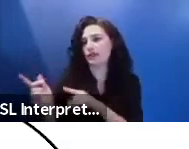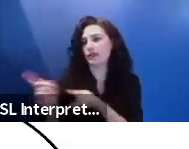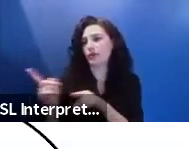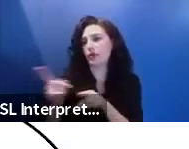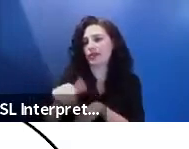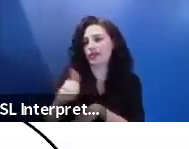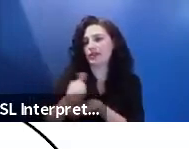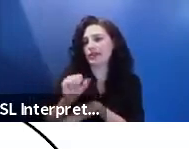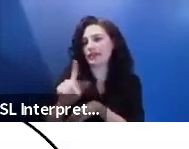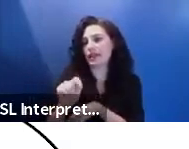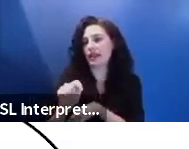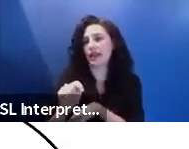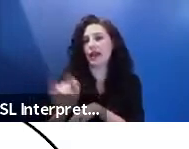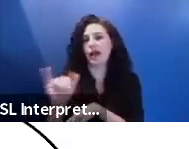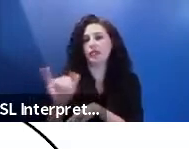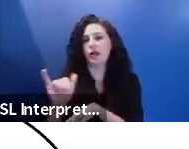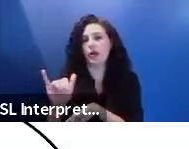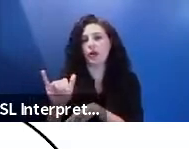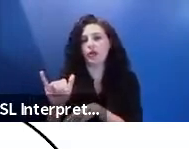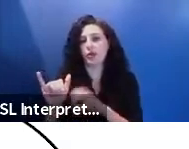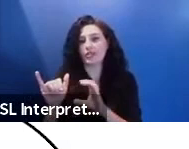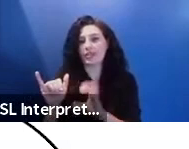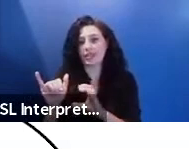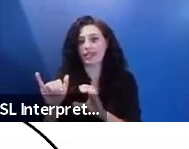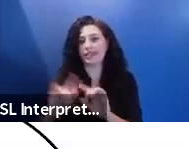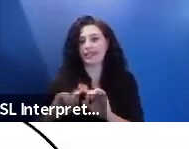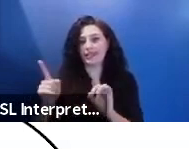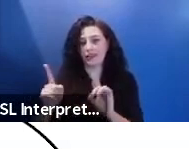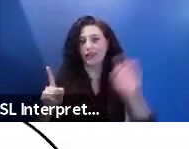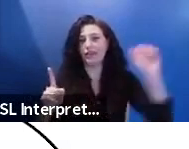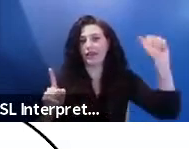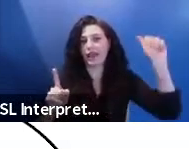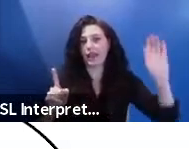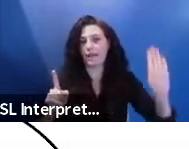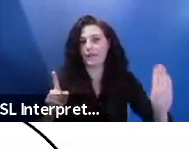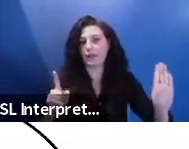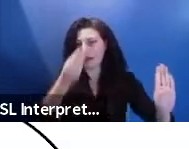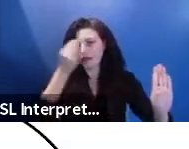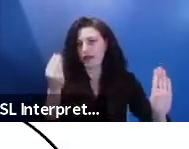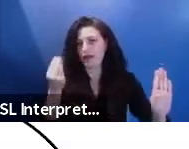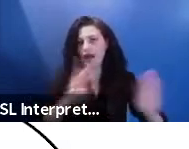is also a little bit different than it is for Zones A and zone B. To be clear, all of the people in all of the zones